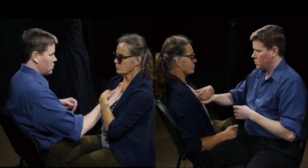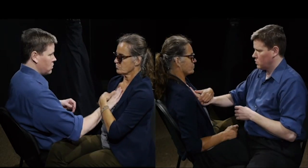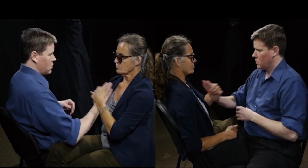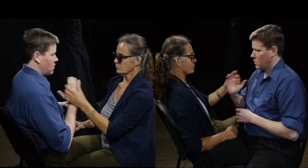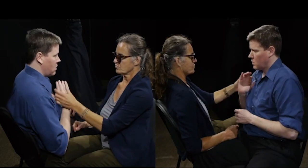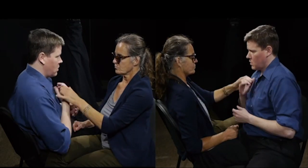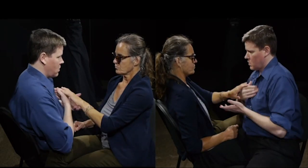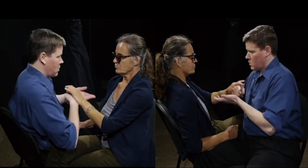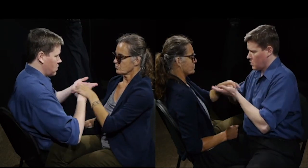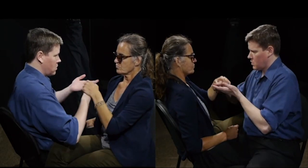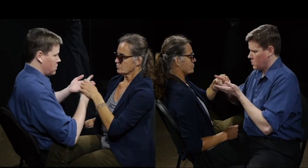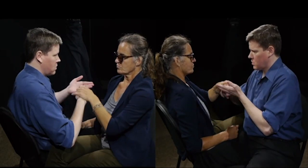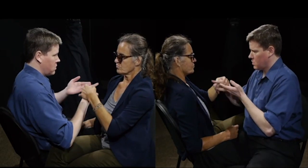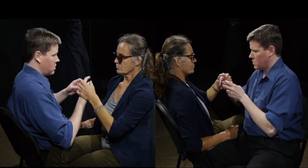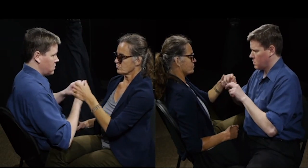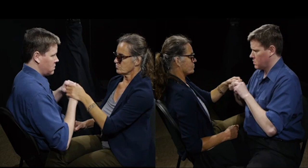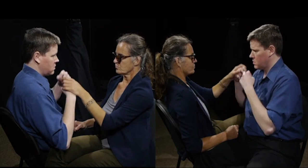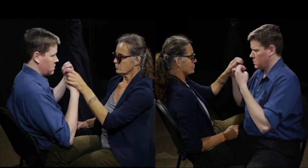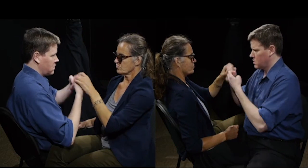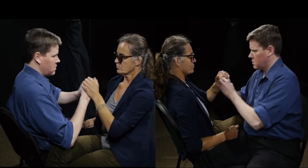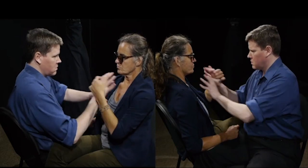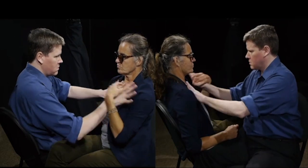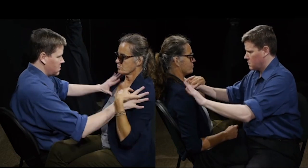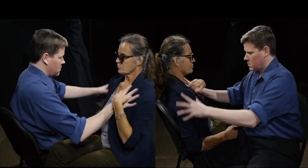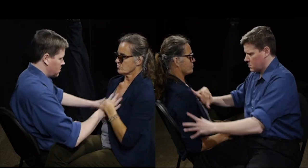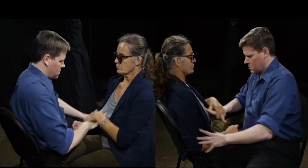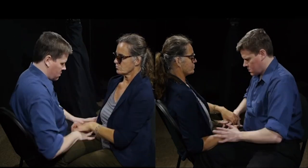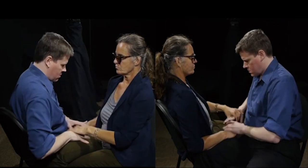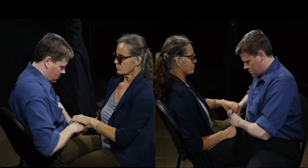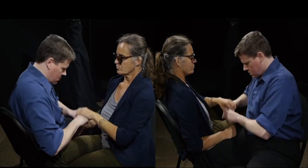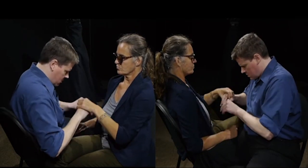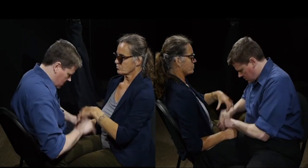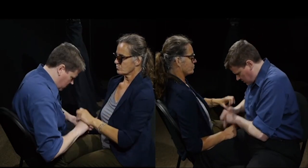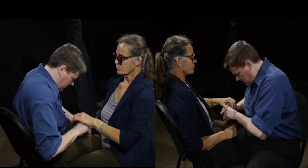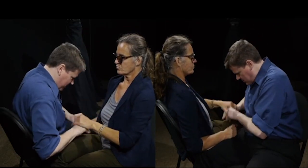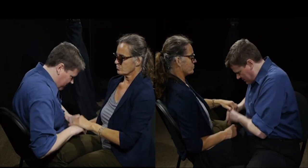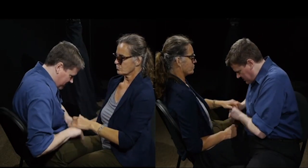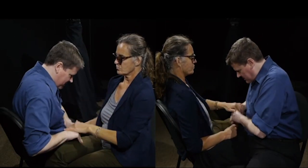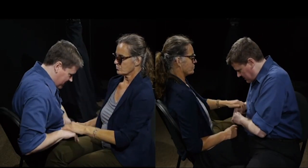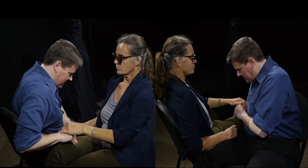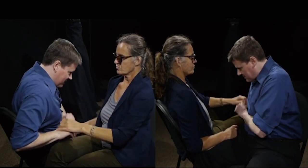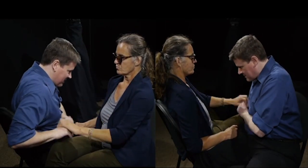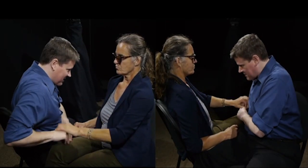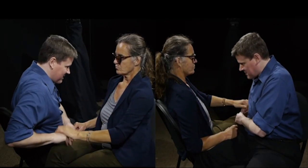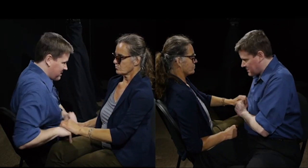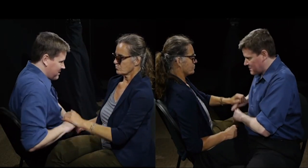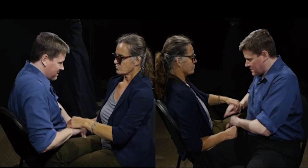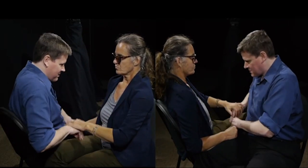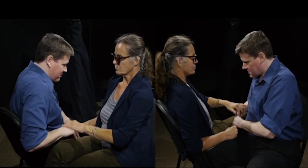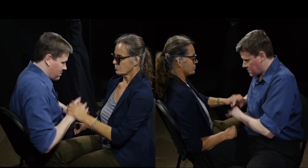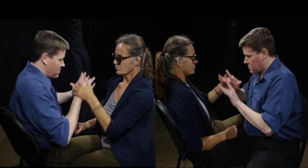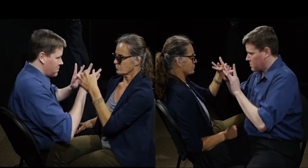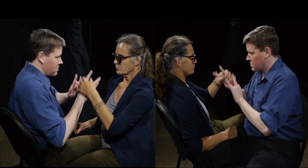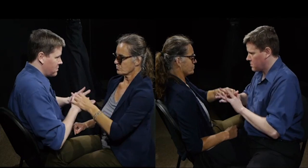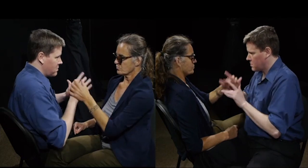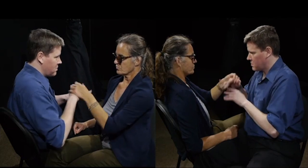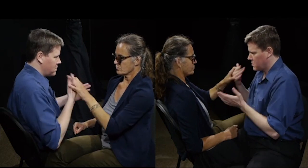The analysis also helps clarify what the grammatical rules are. The evidence we have gathered is minute.